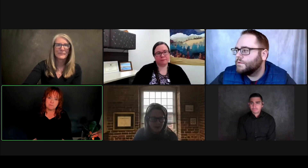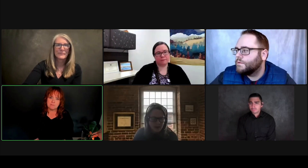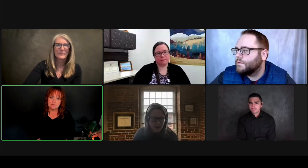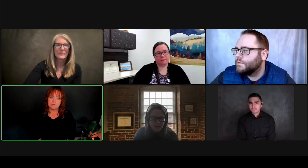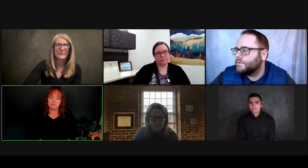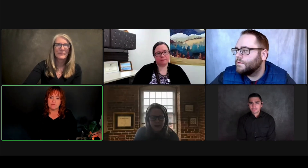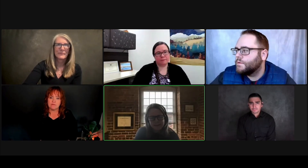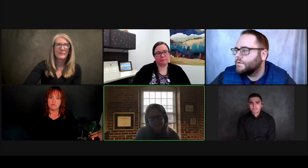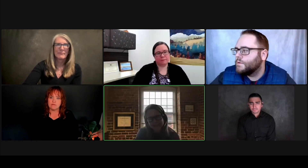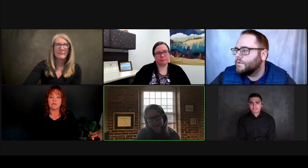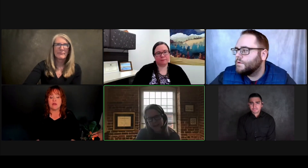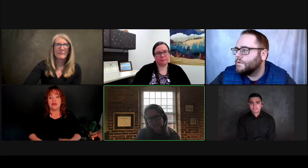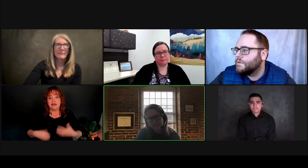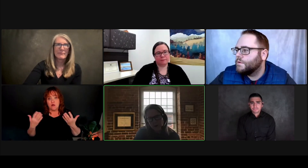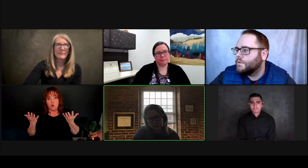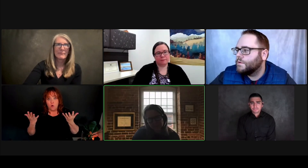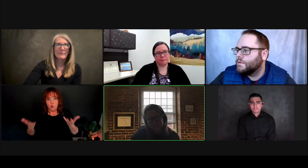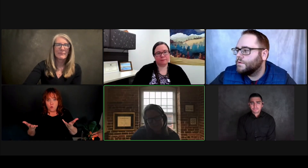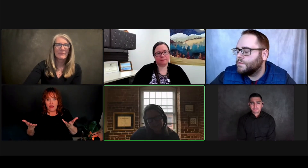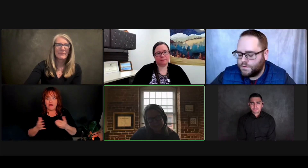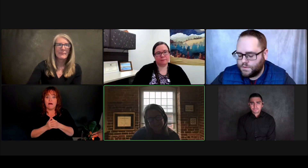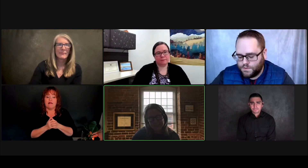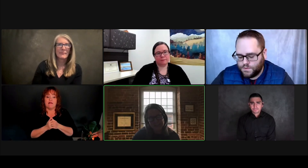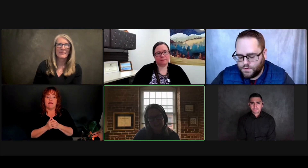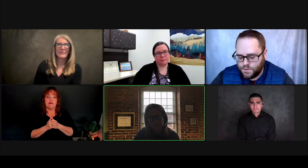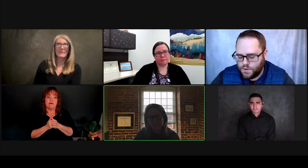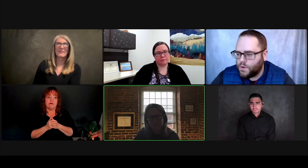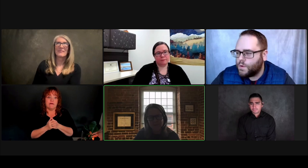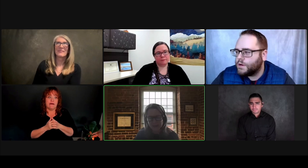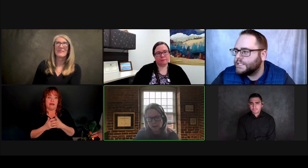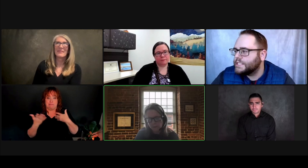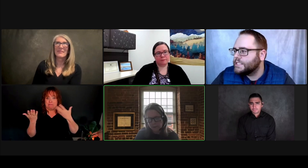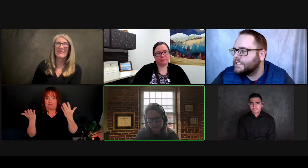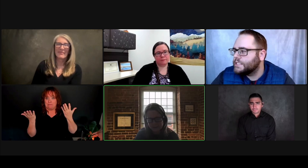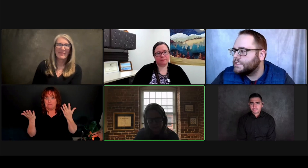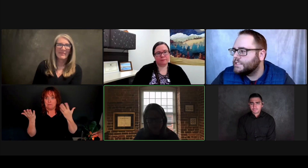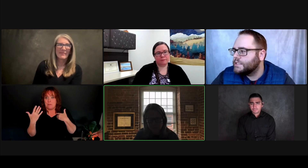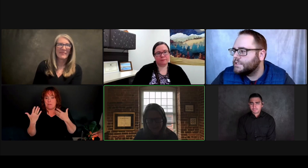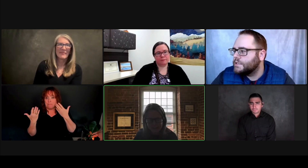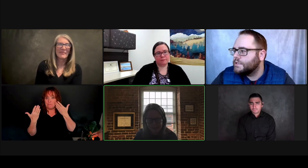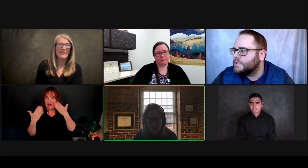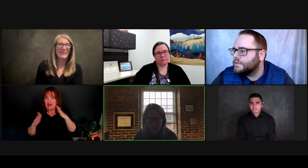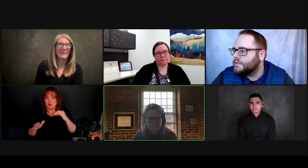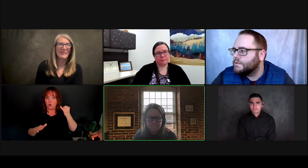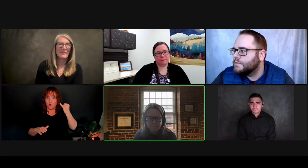Well, I don't know if this is like a going trend.